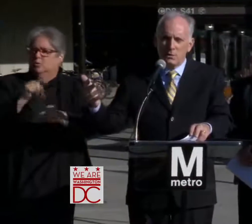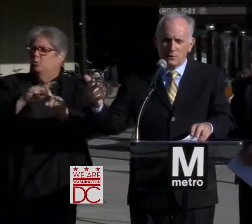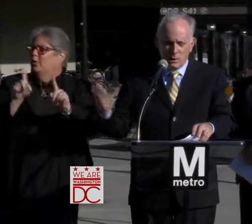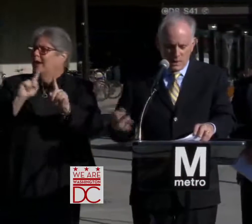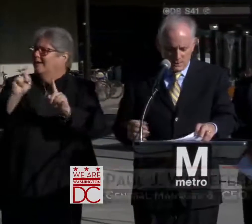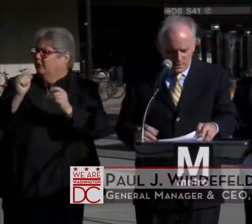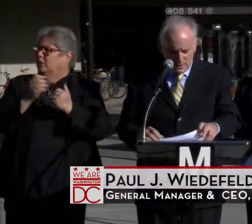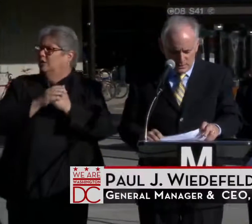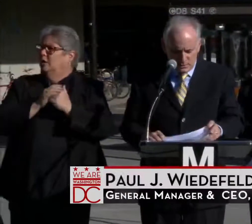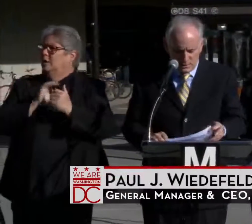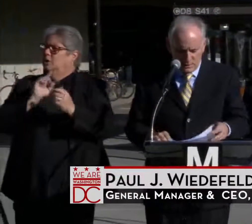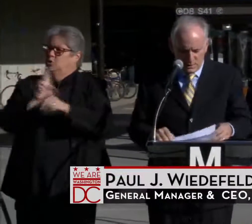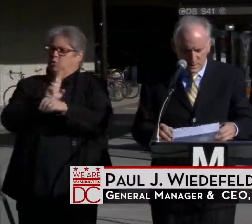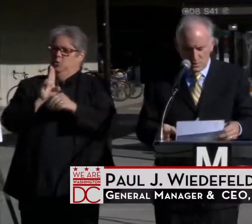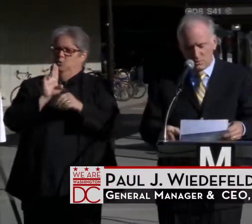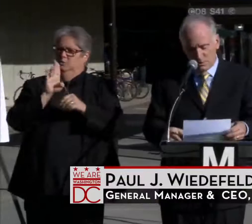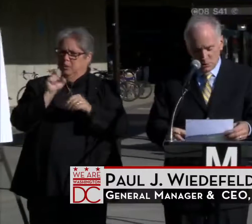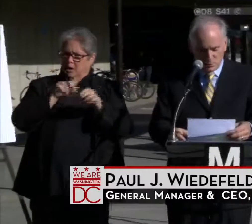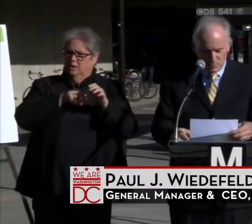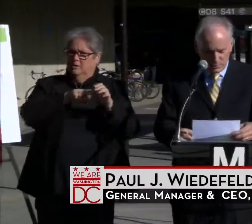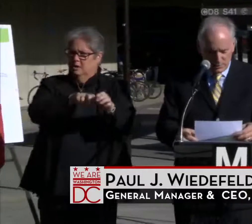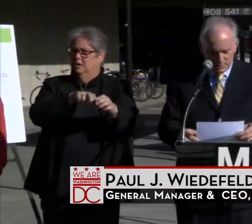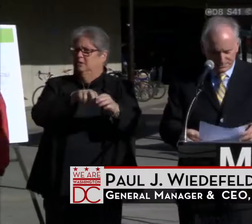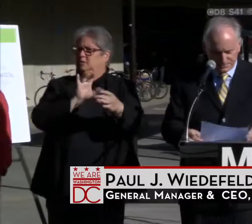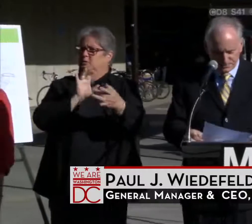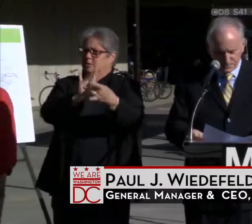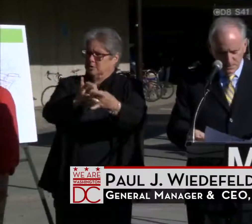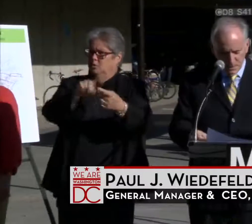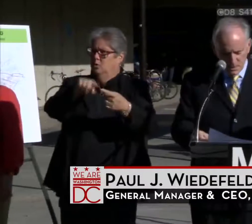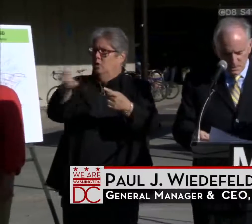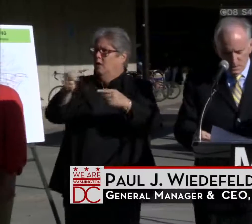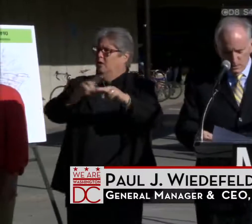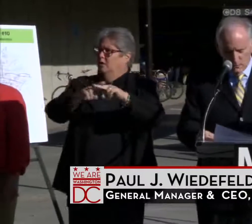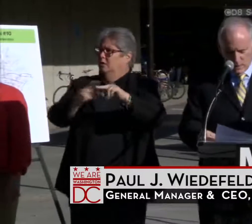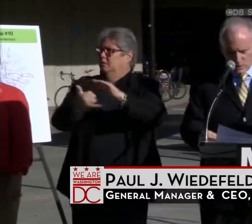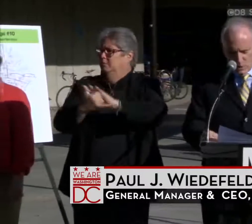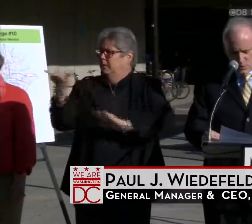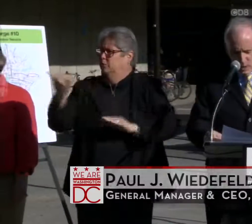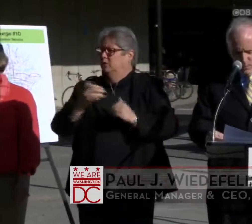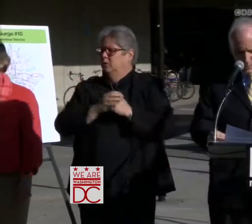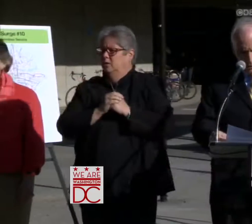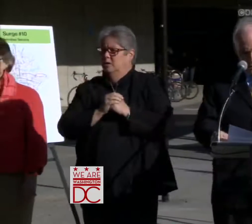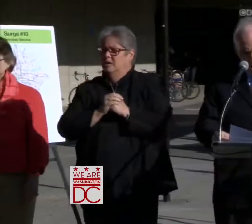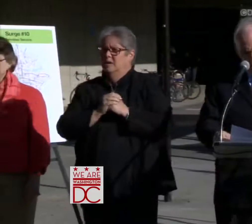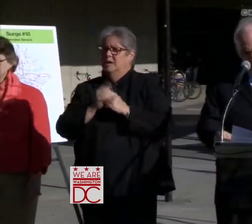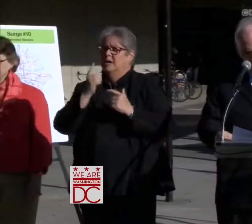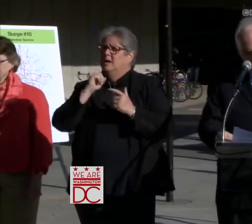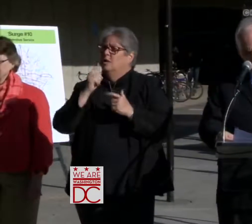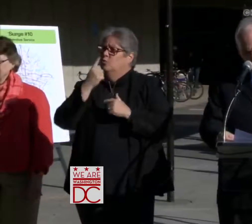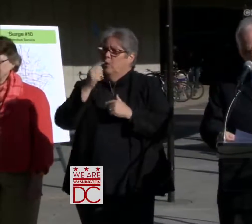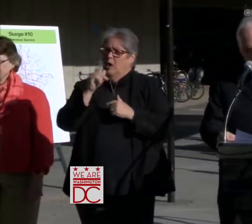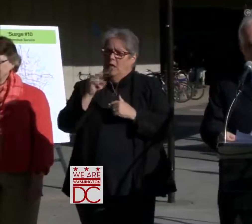TO ANOTHER LINE TO GET INTO THE DISTRICT PARTICULARLY. THE RED LINE TRAINS WILL OPERATE IN TWO SEGMENTS ON THE EAST SIDE